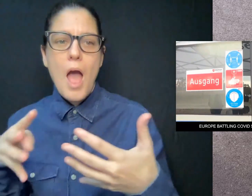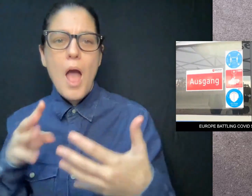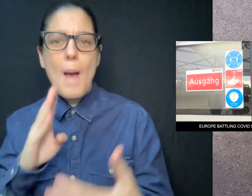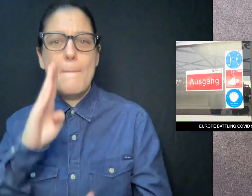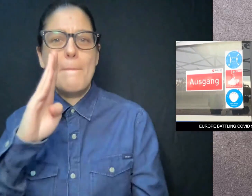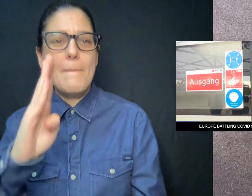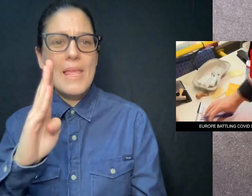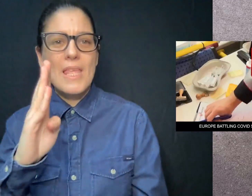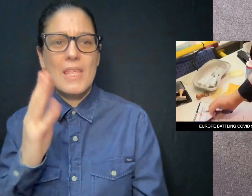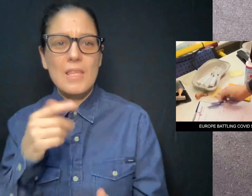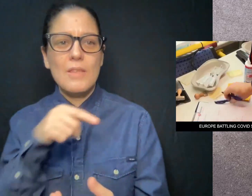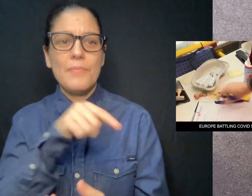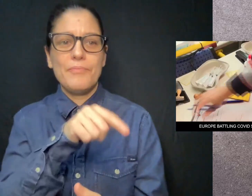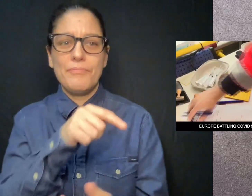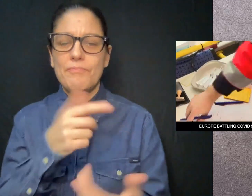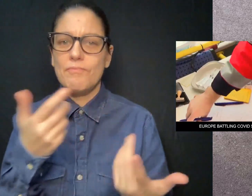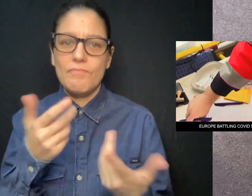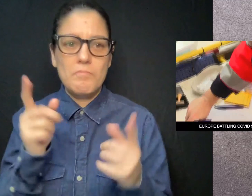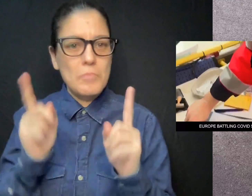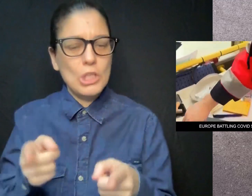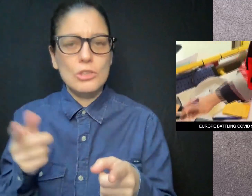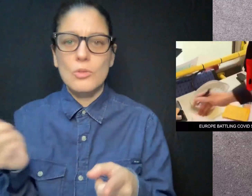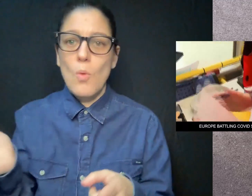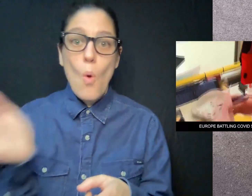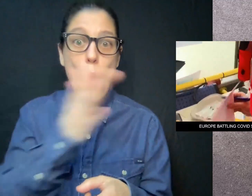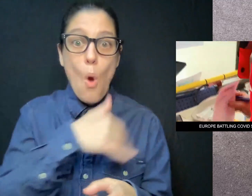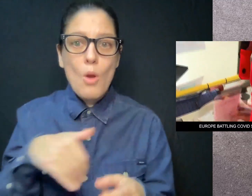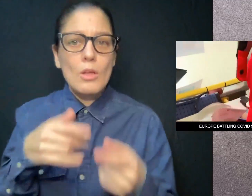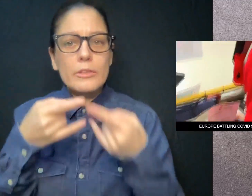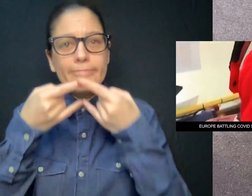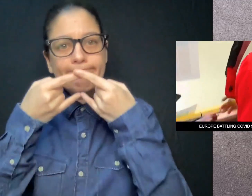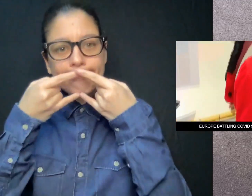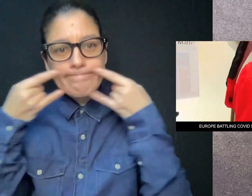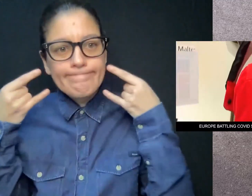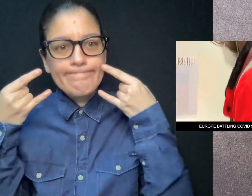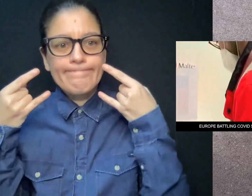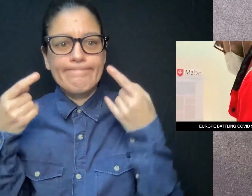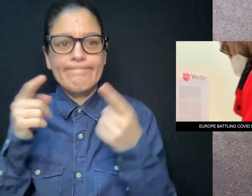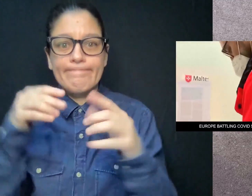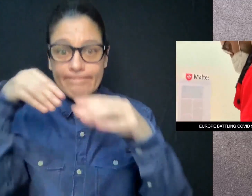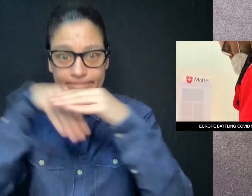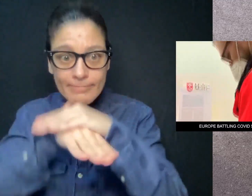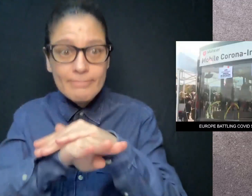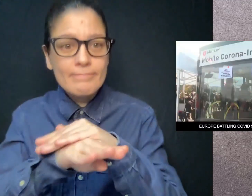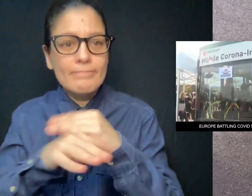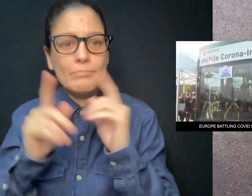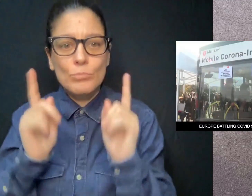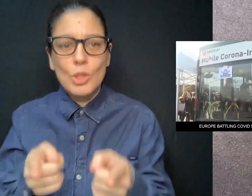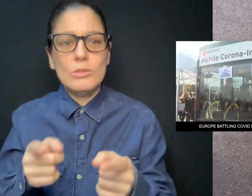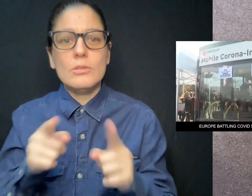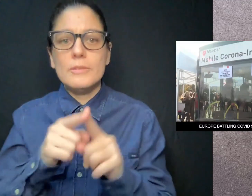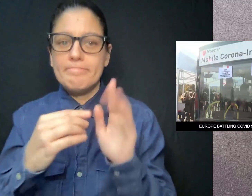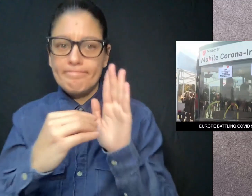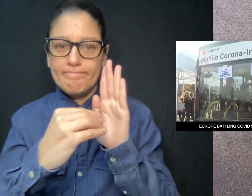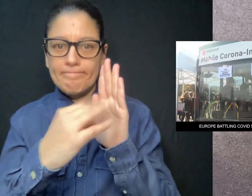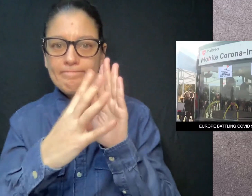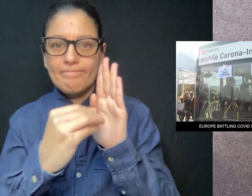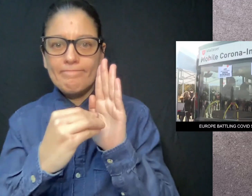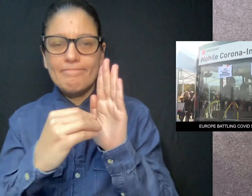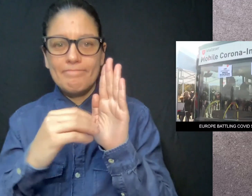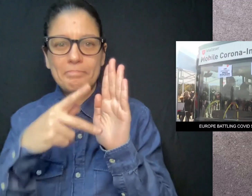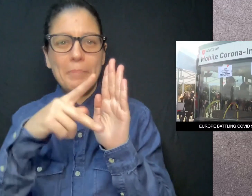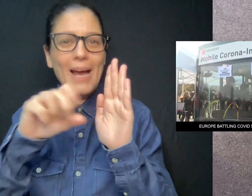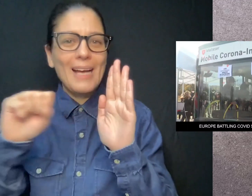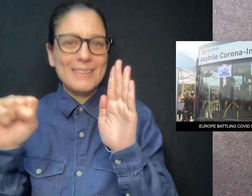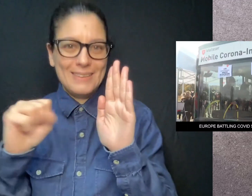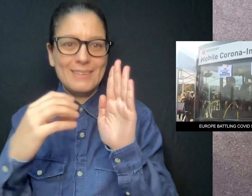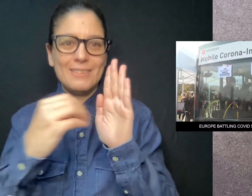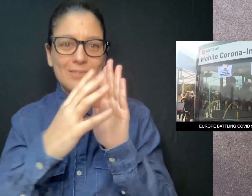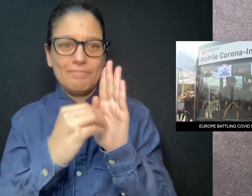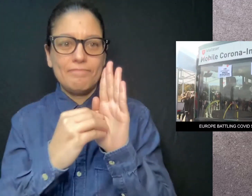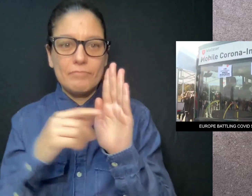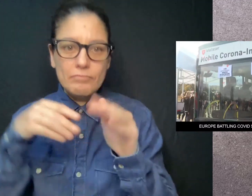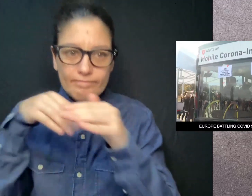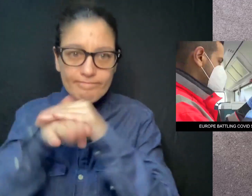England announced Plan B which will require masks in most public indoor venues